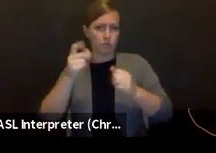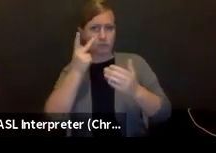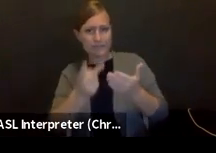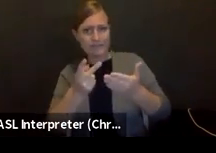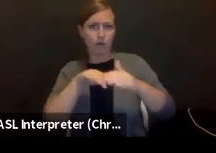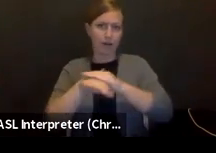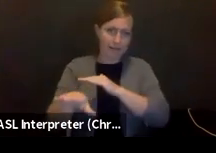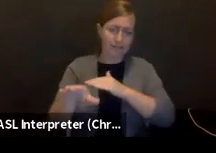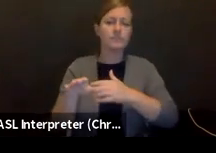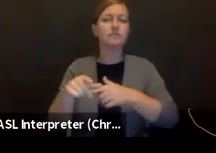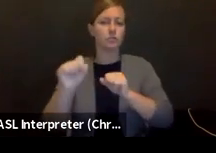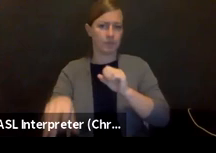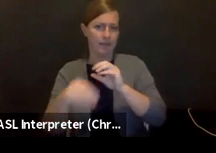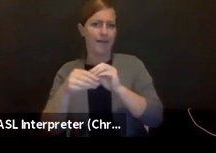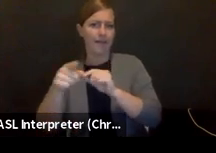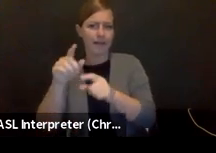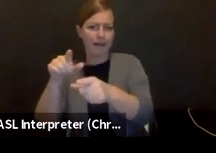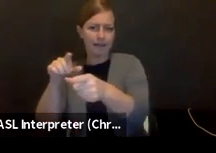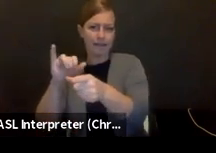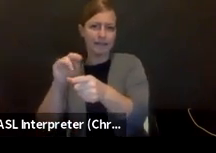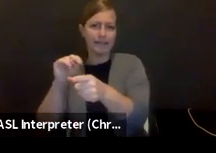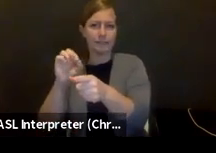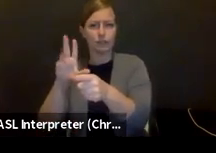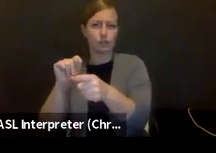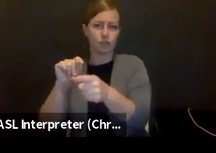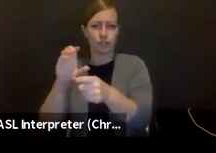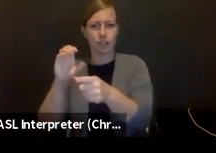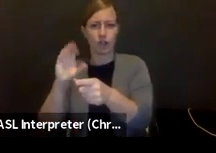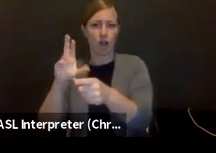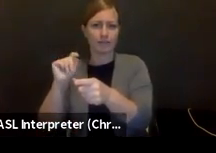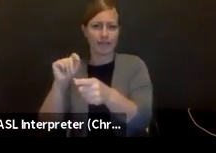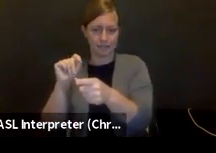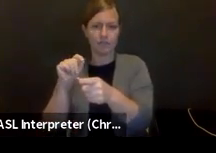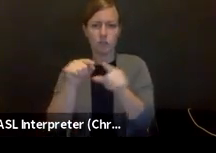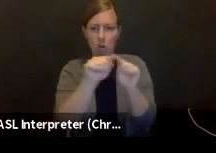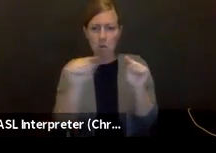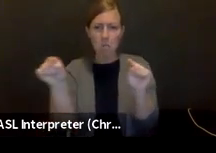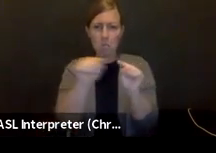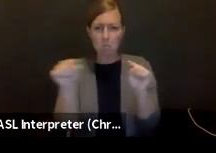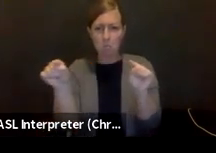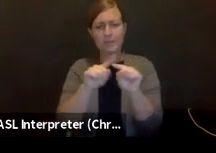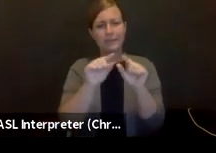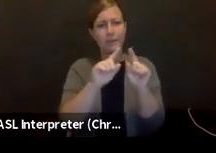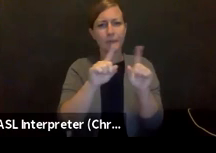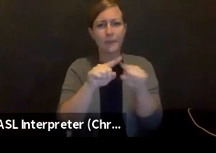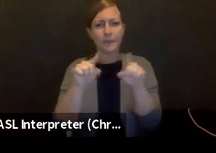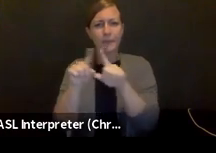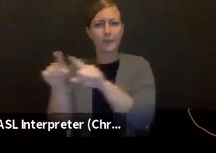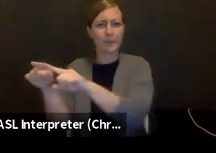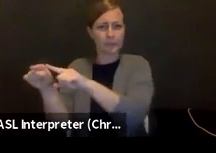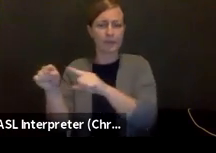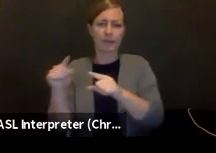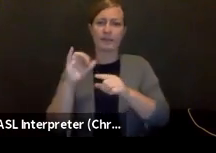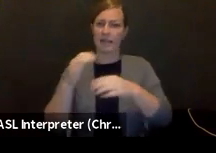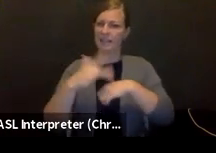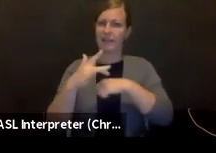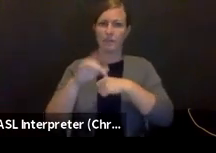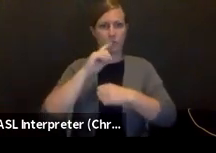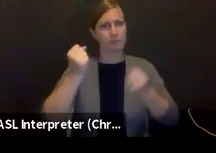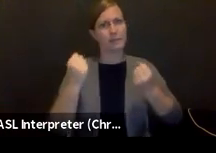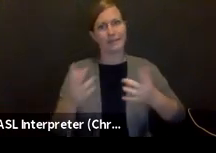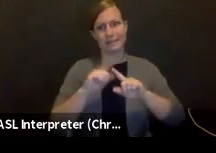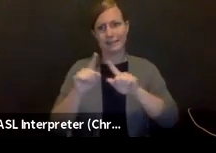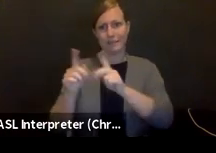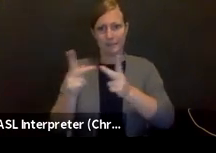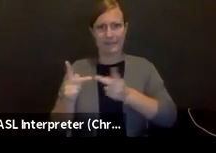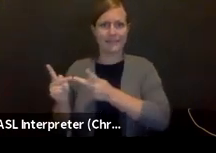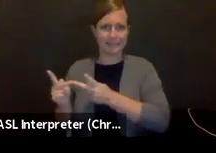ESD 189 - Amy Colburn: You can do that using that insert content. So a lot of this description, the features that you see up here will be available in a lot of the different materials options that you have